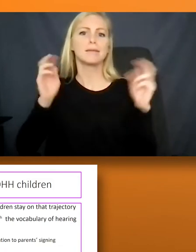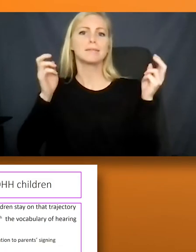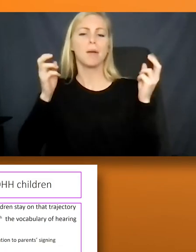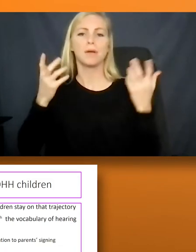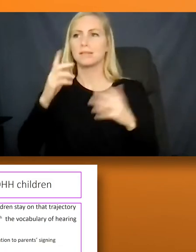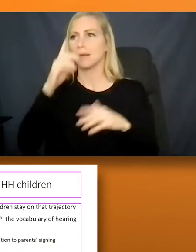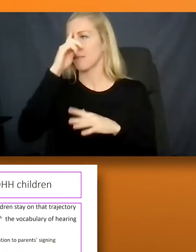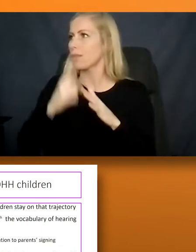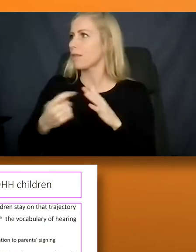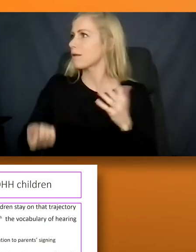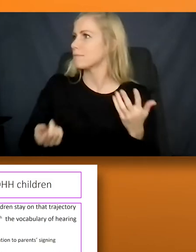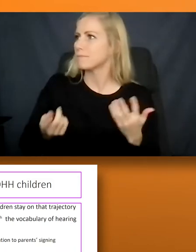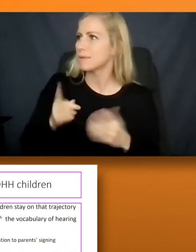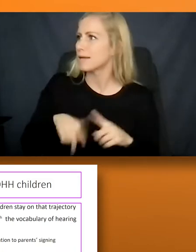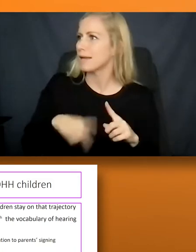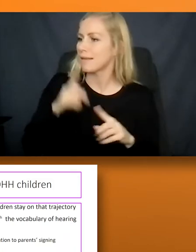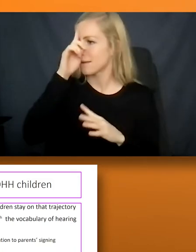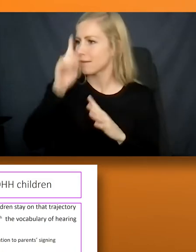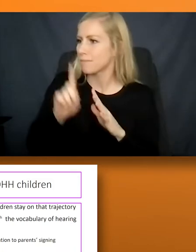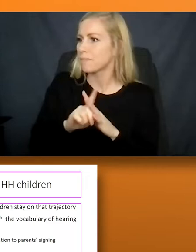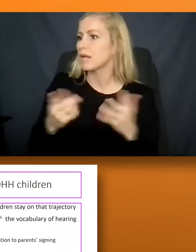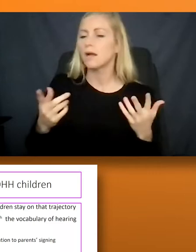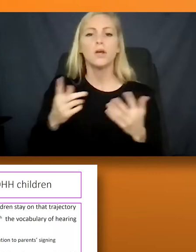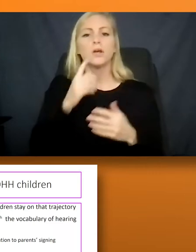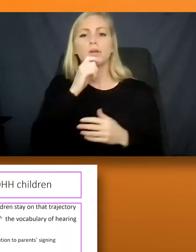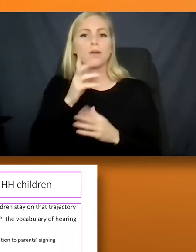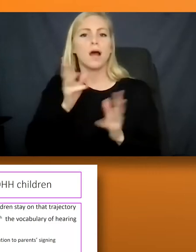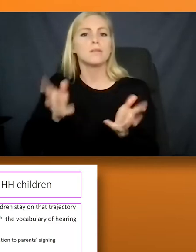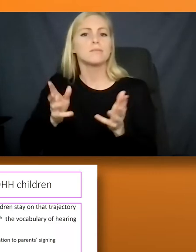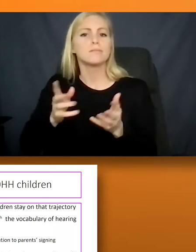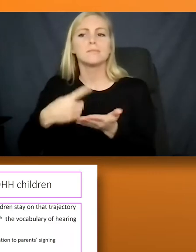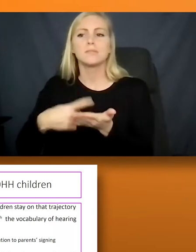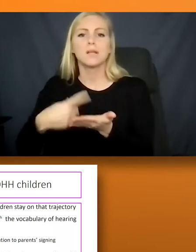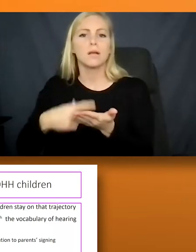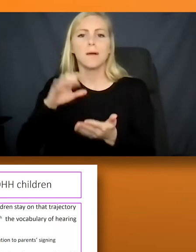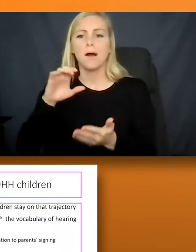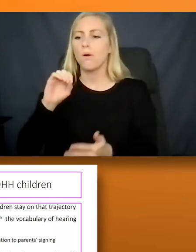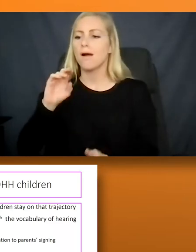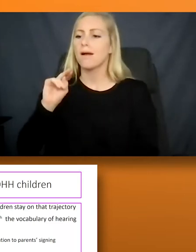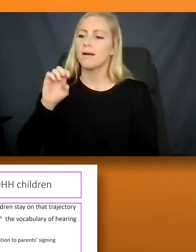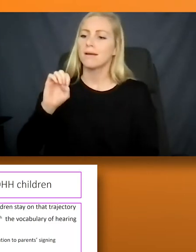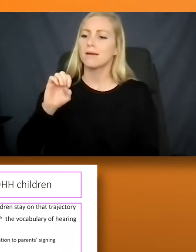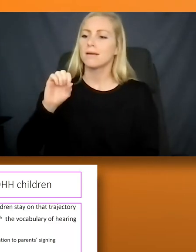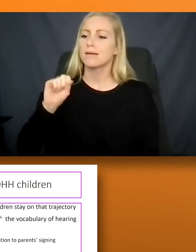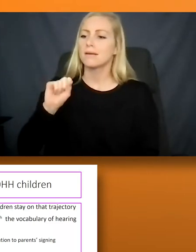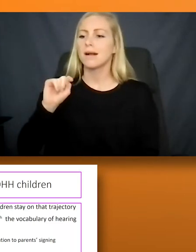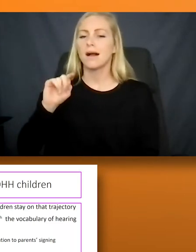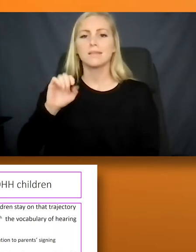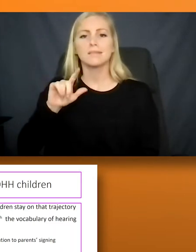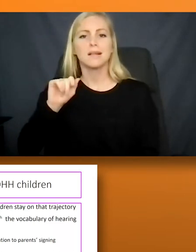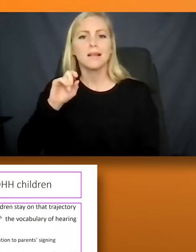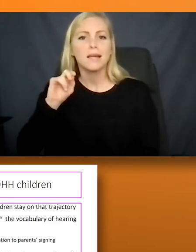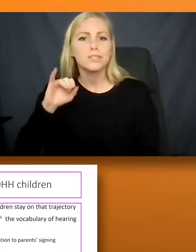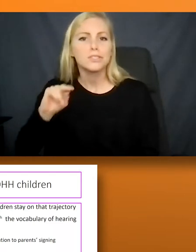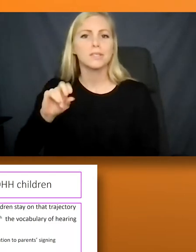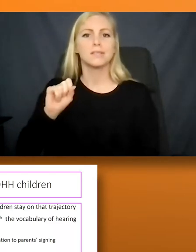I'm trying to think of one all the sudden. You're not sitting at home talking about constellations or asteroids or comets